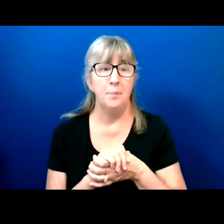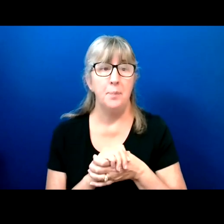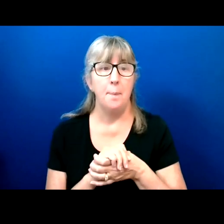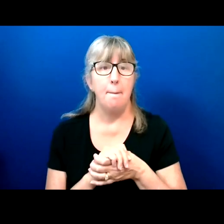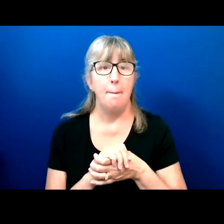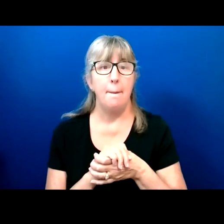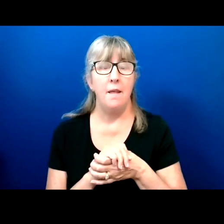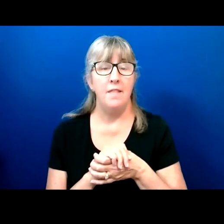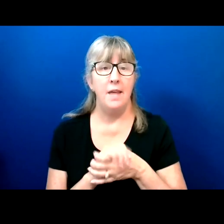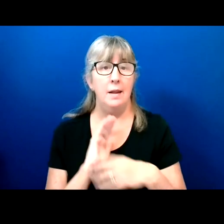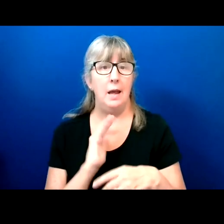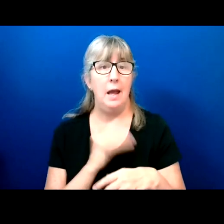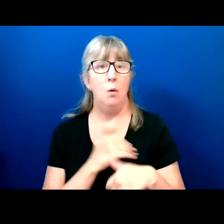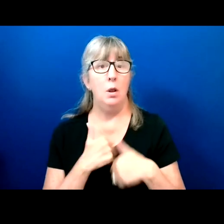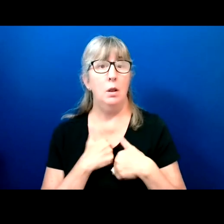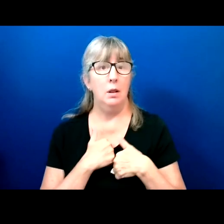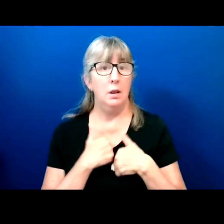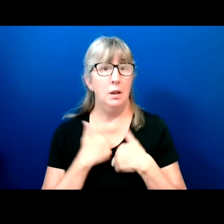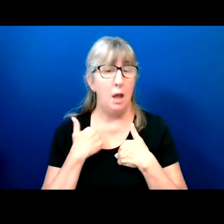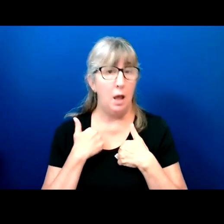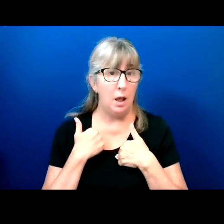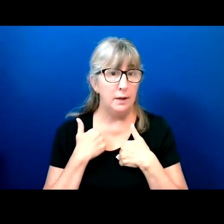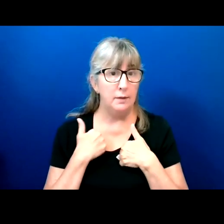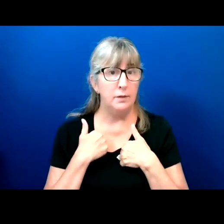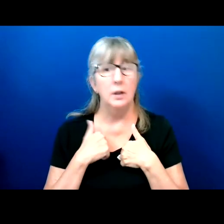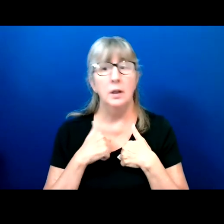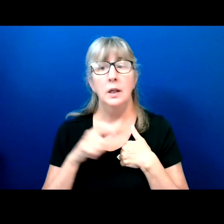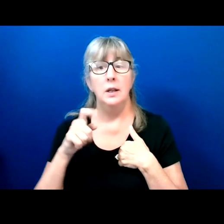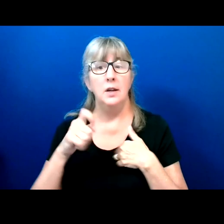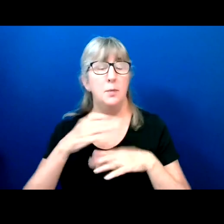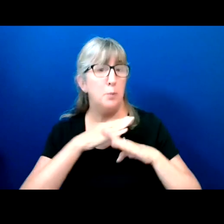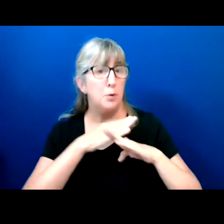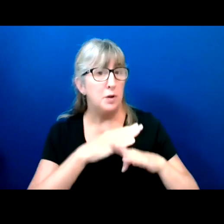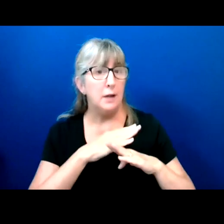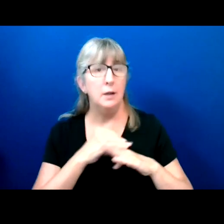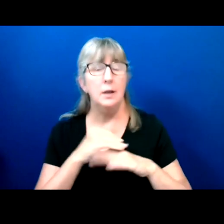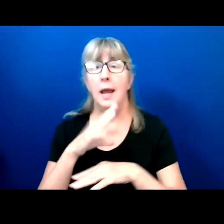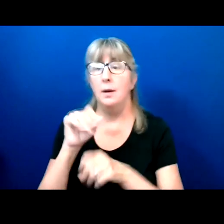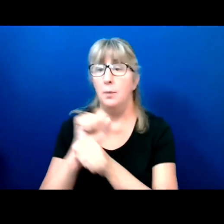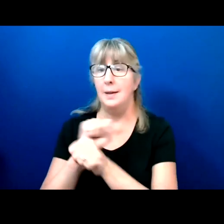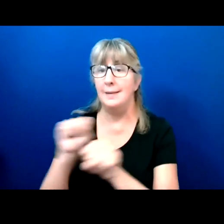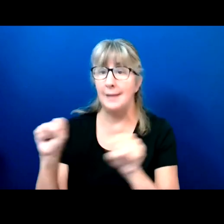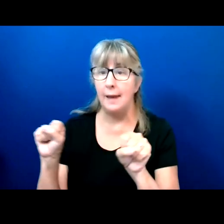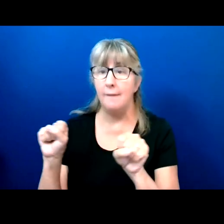our lives deserve to be protected and that we deserved to be saved as states have said